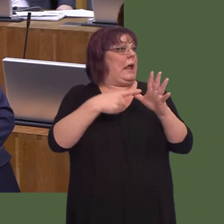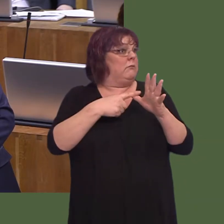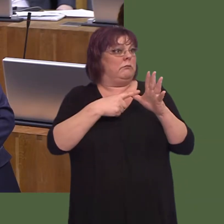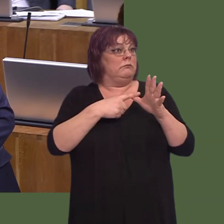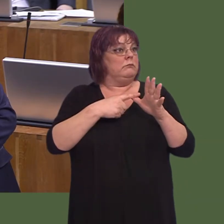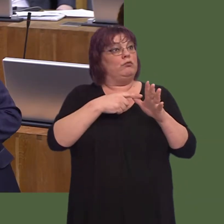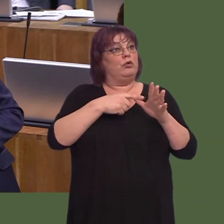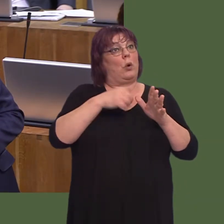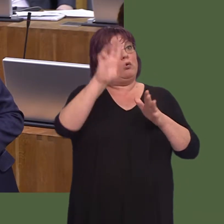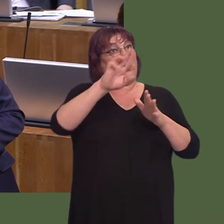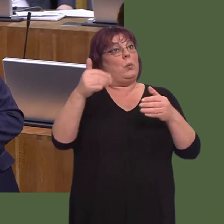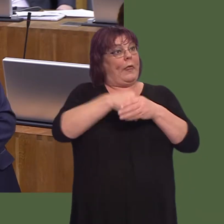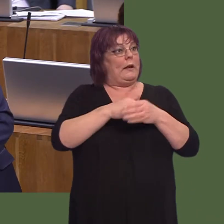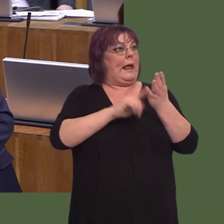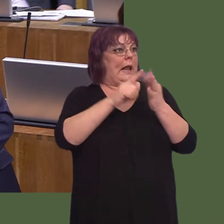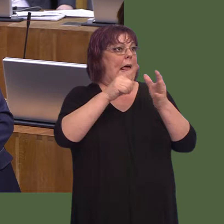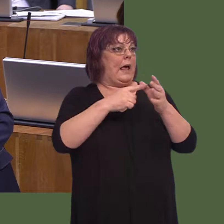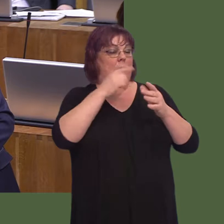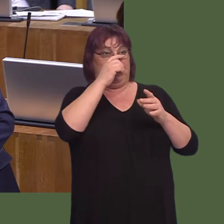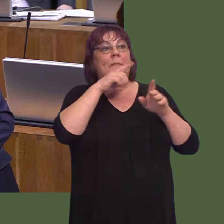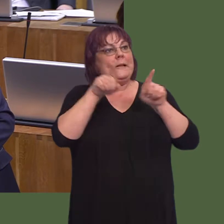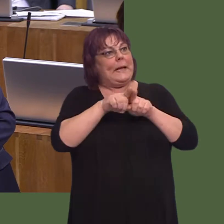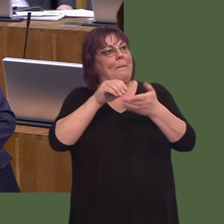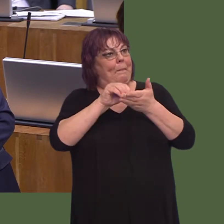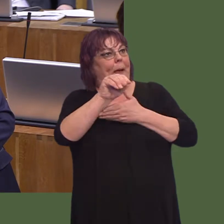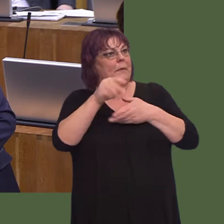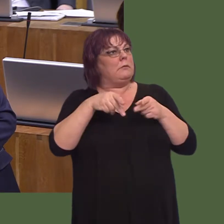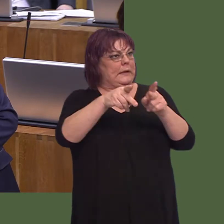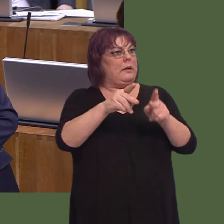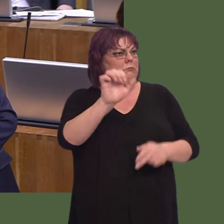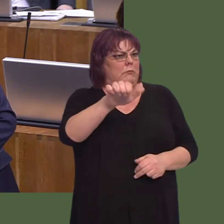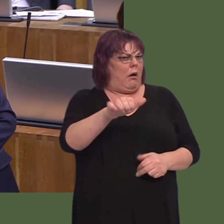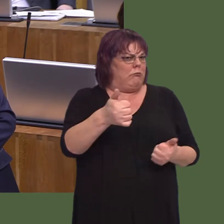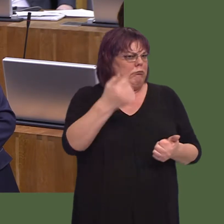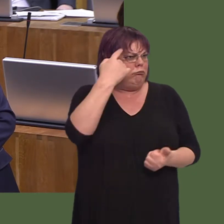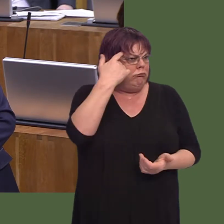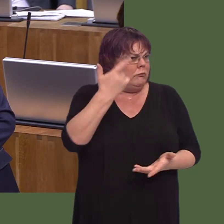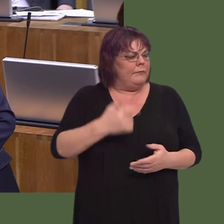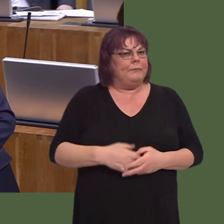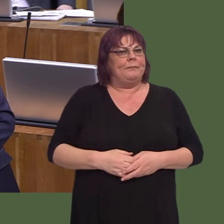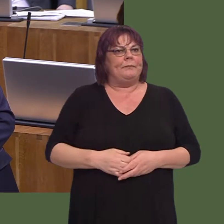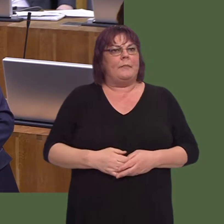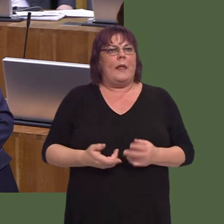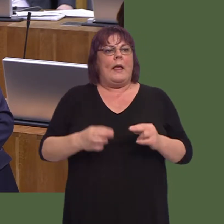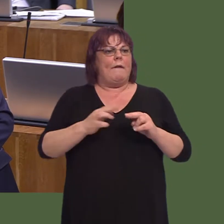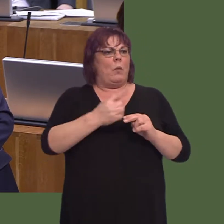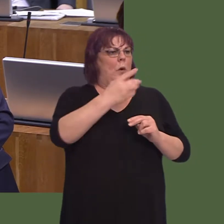education authority area. Of course, we have local management of schools, but it would seem strange to parents that,